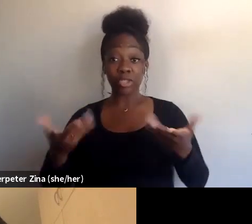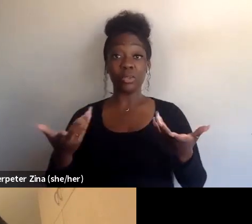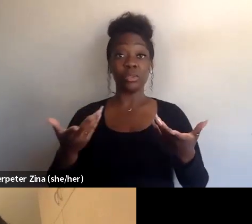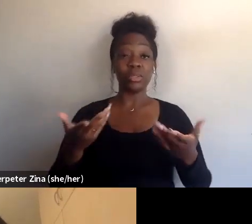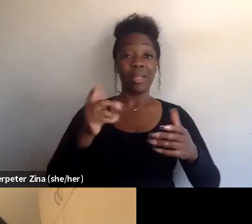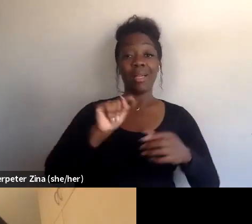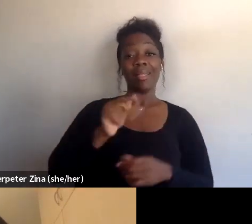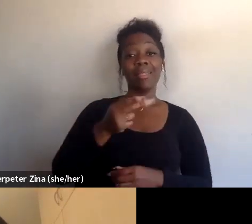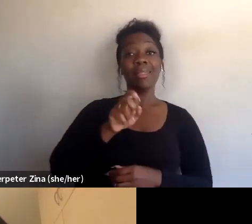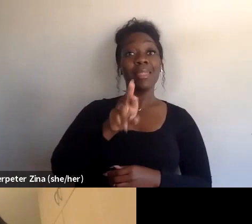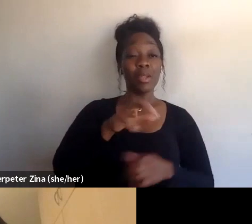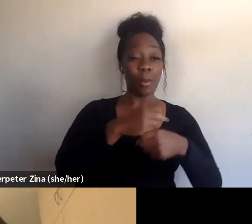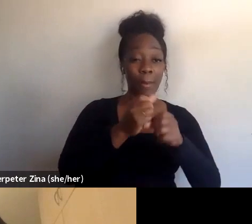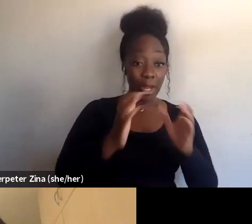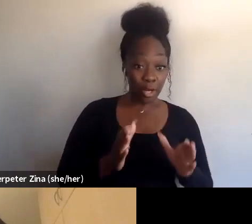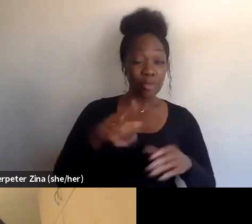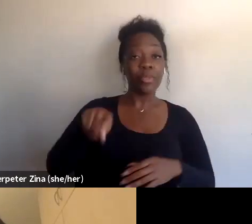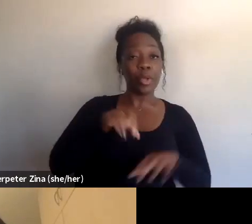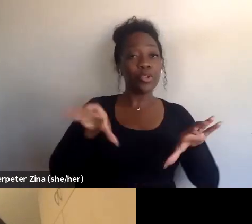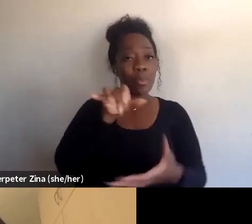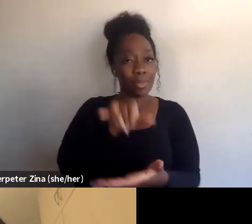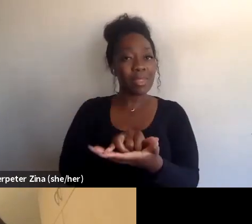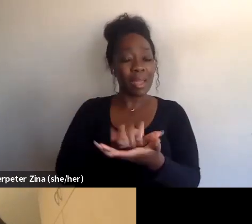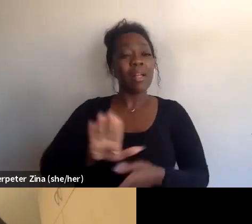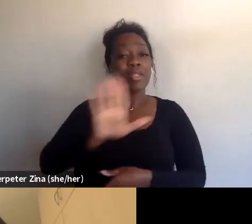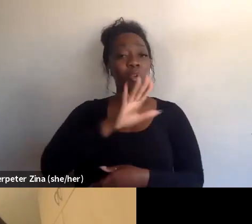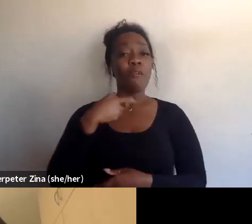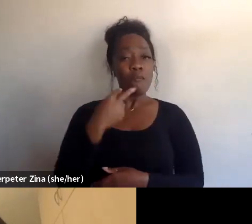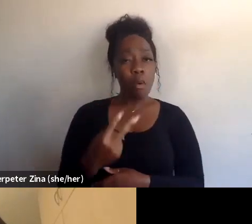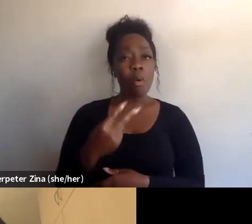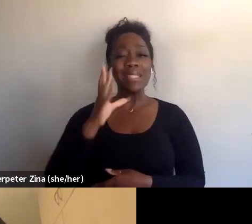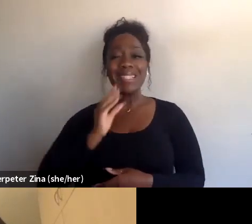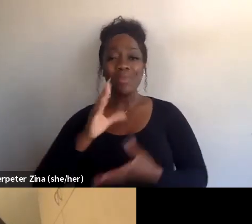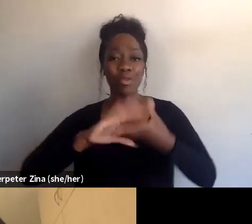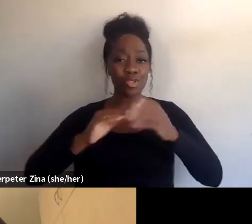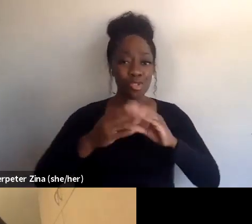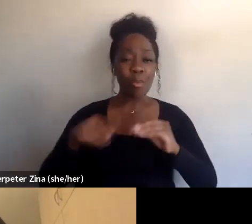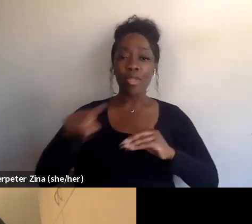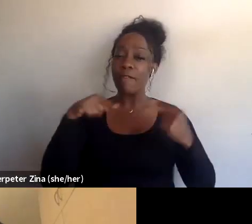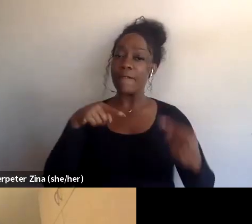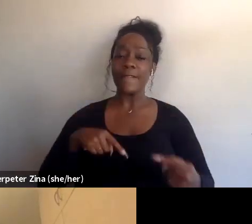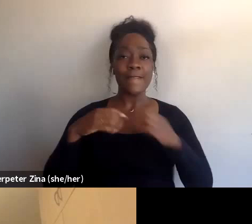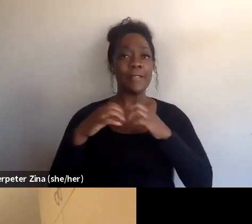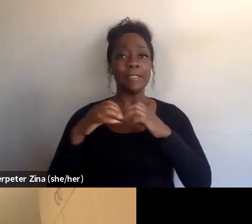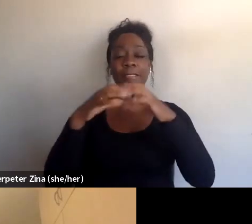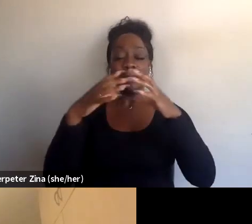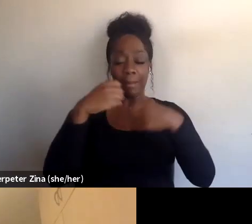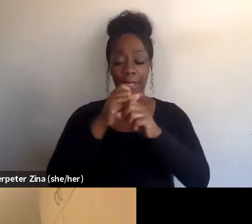They are fighting for their voices to be heard and really grabbing any opportunity that comes to do that.